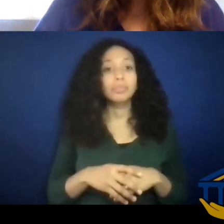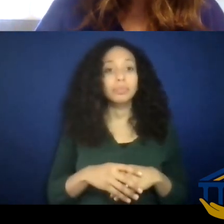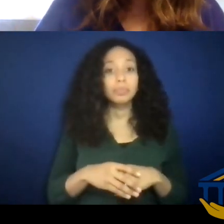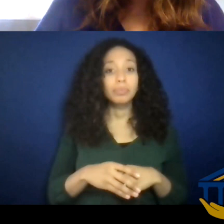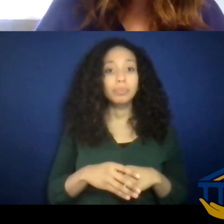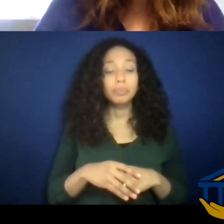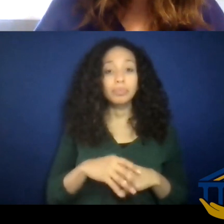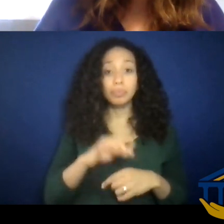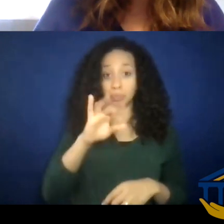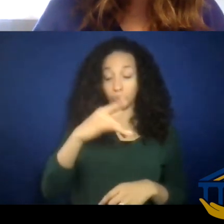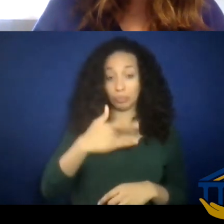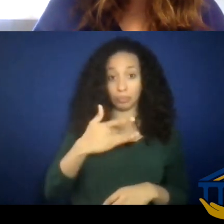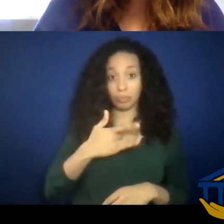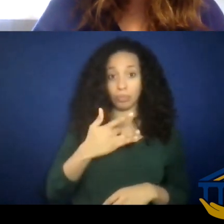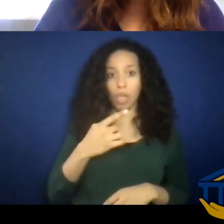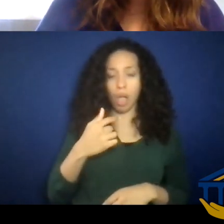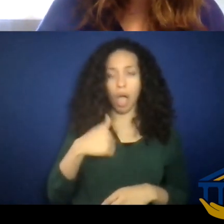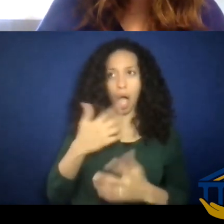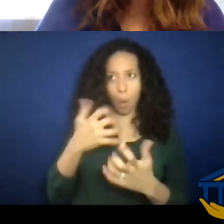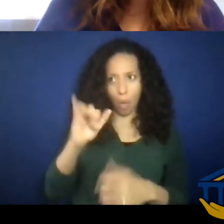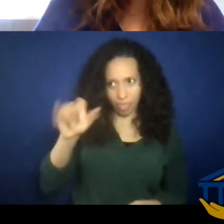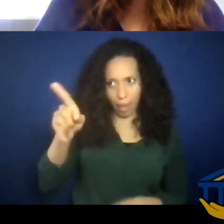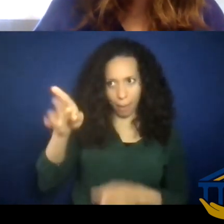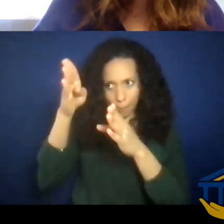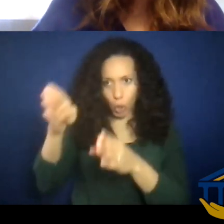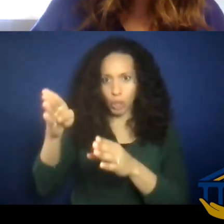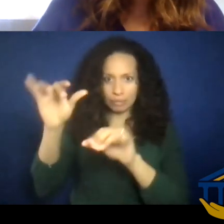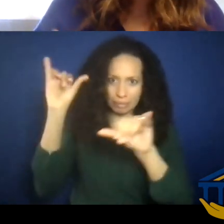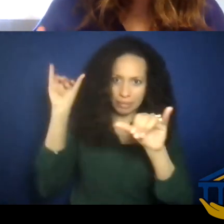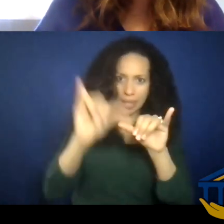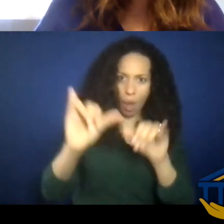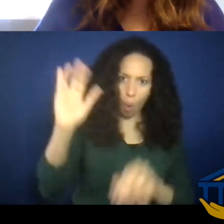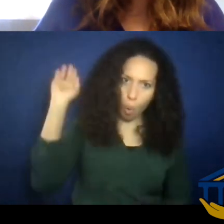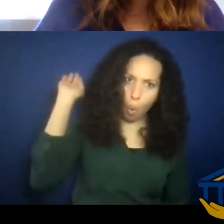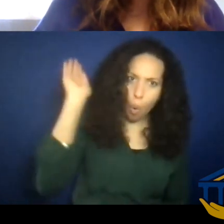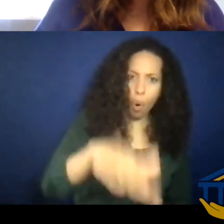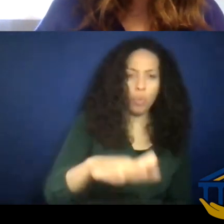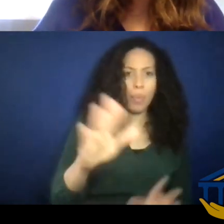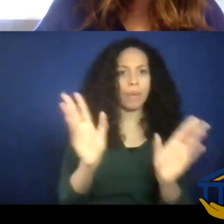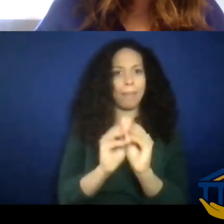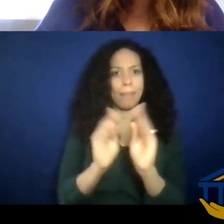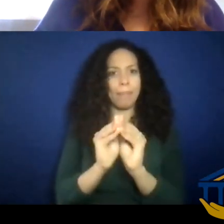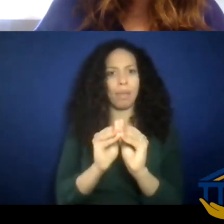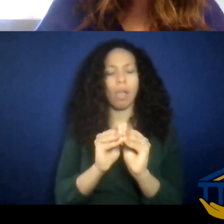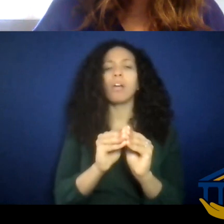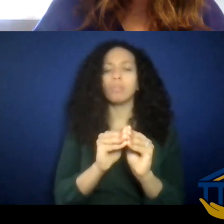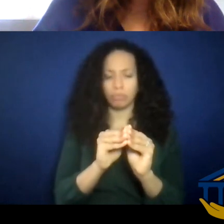like to be there for the entirety, please let your team know ahead of time. And they can